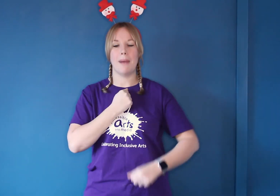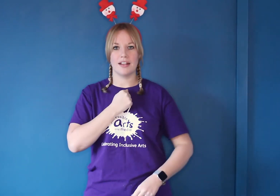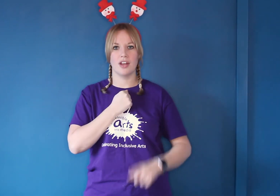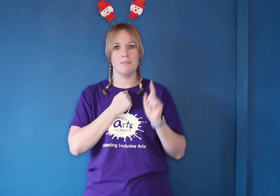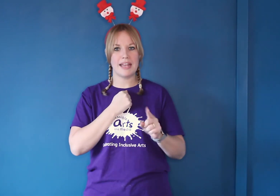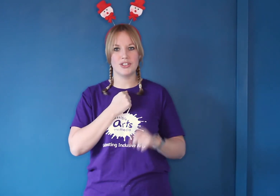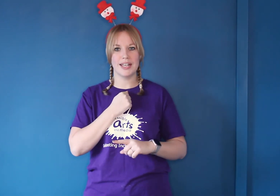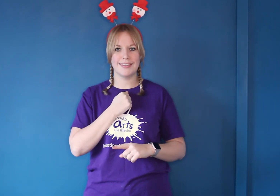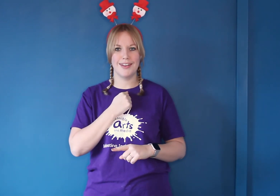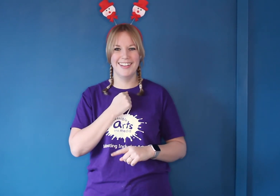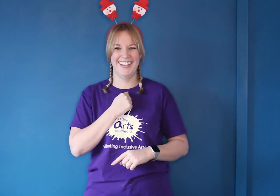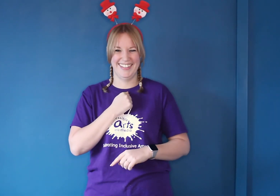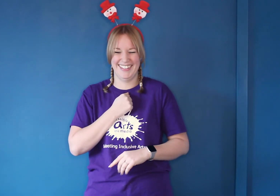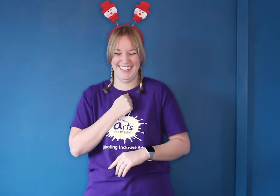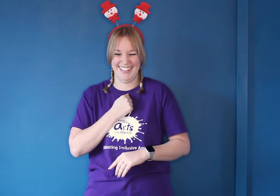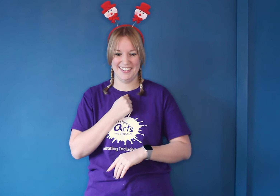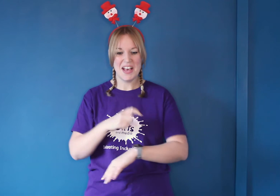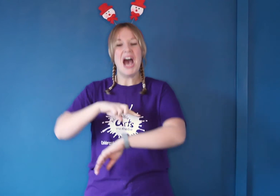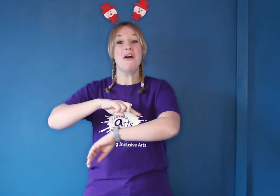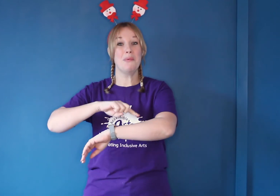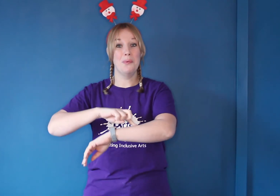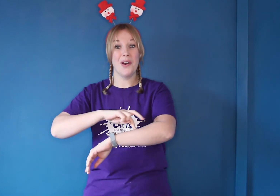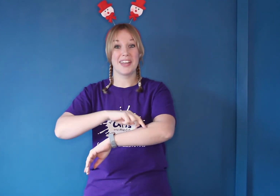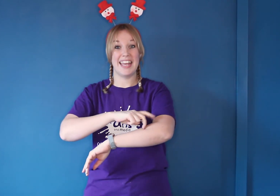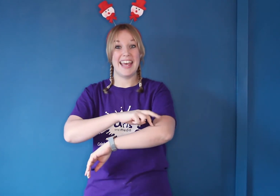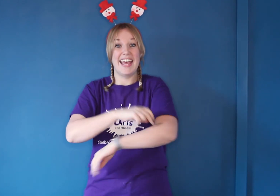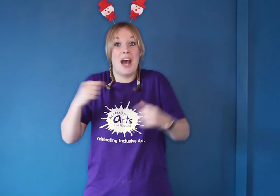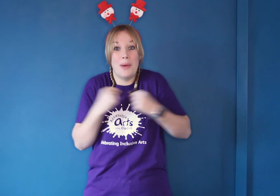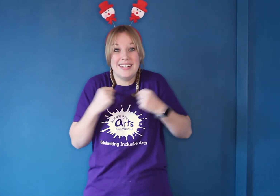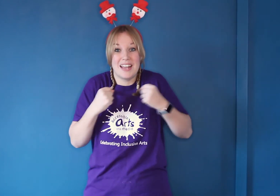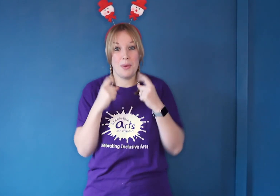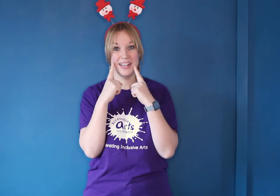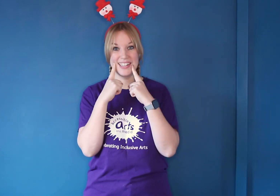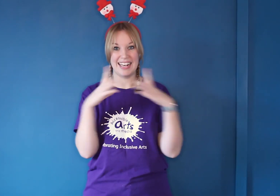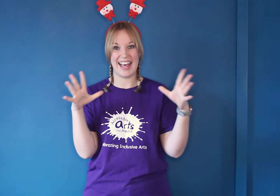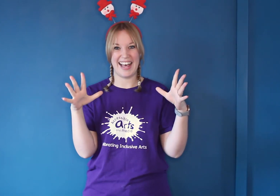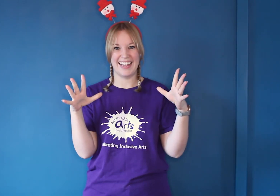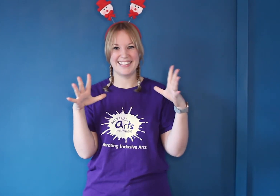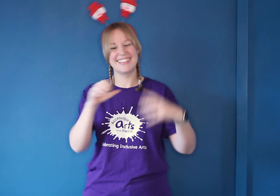My turn, make sure you listen! Walking in a winter wonderland.